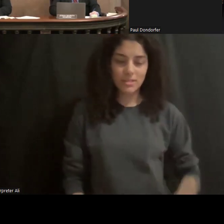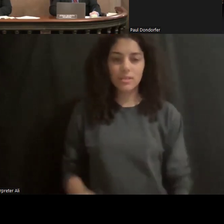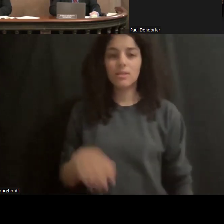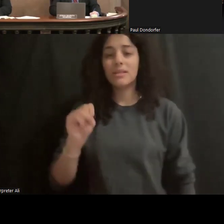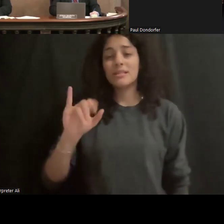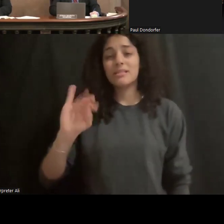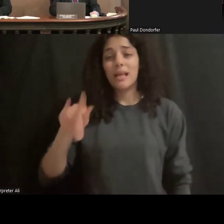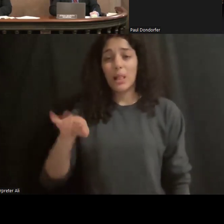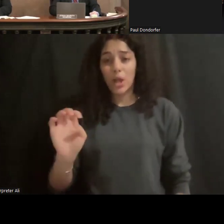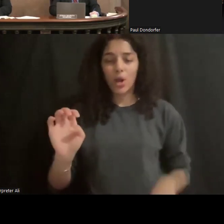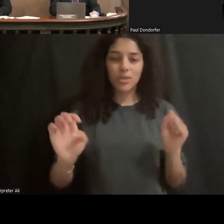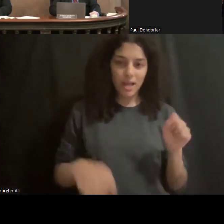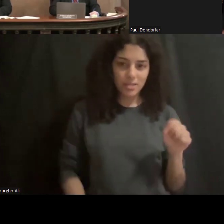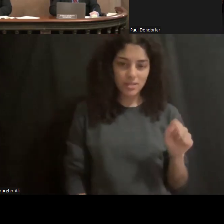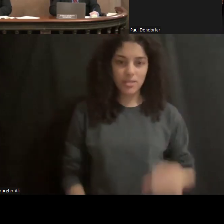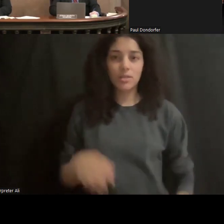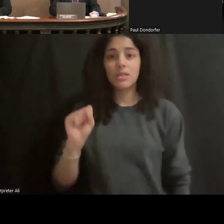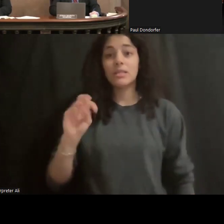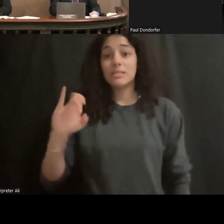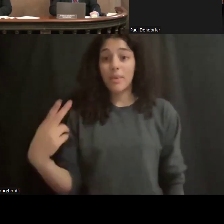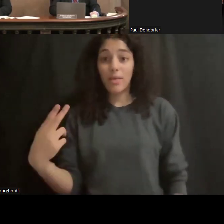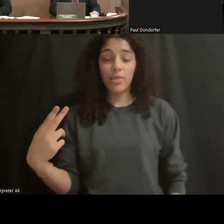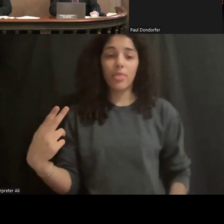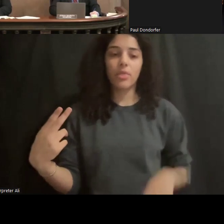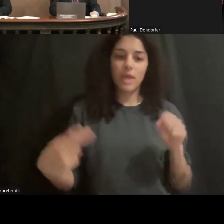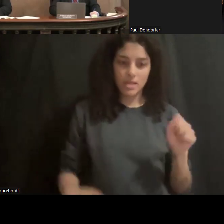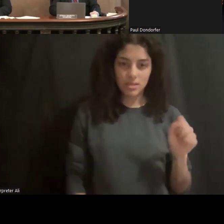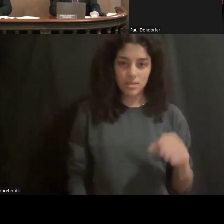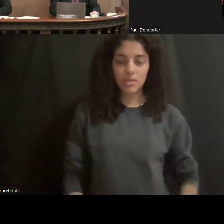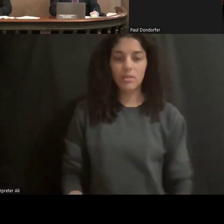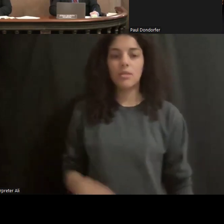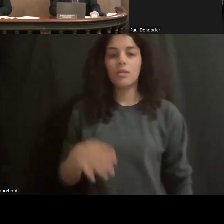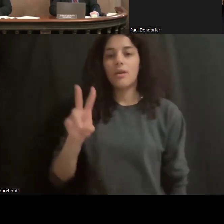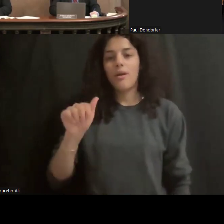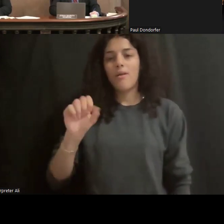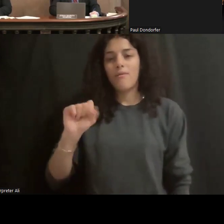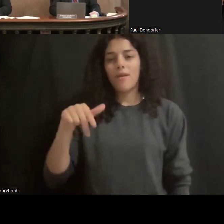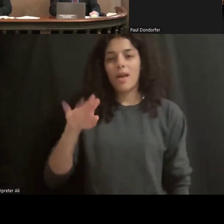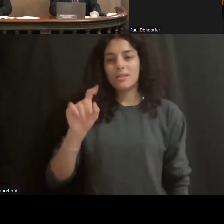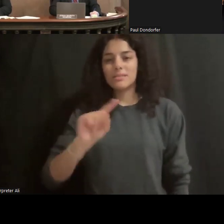yes Mr Sinclair votes yes Miss Smith Miss Smith votes yes Miss Vascat Simmons Miss Vasc Simmons